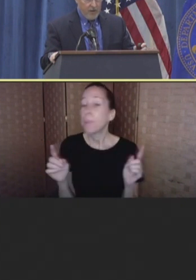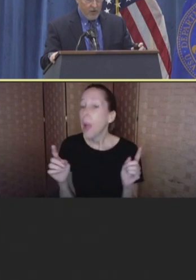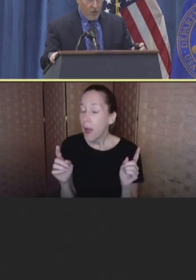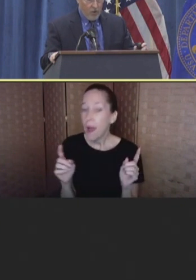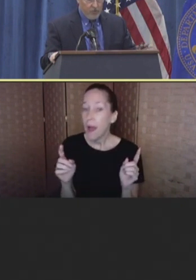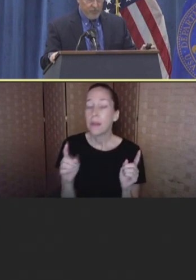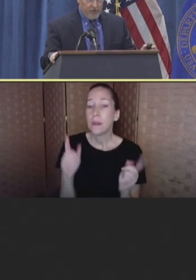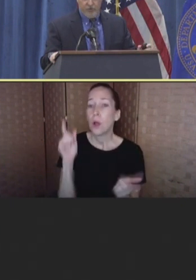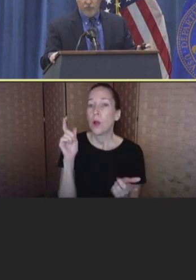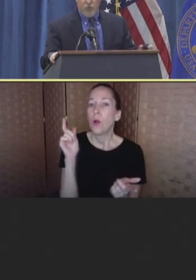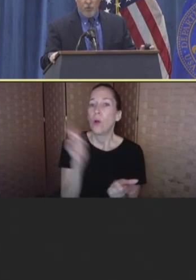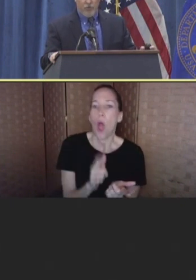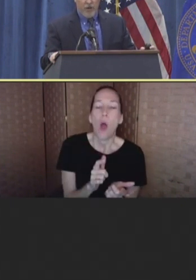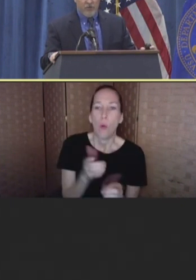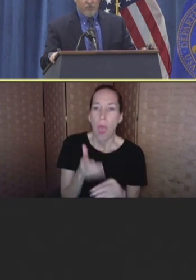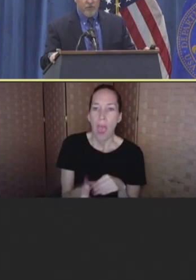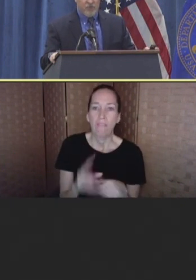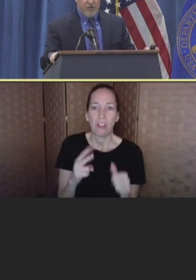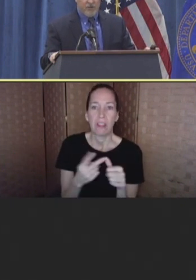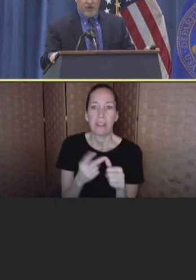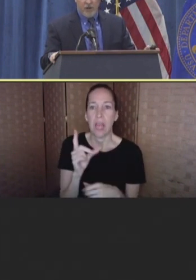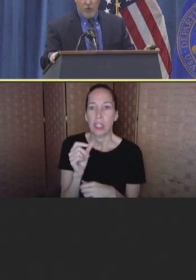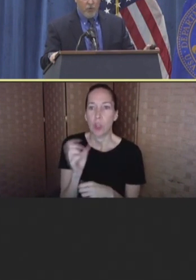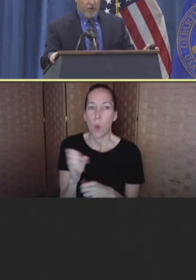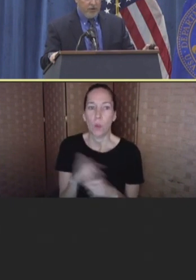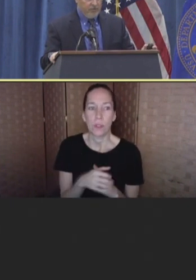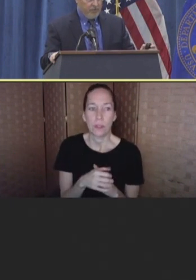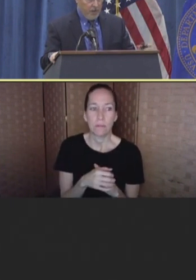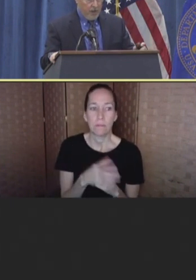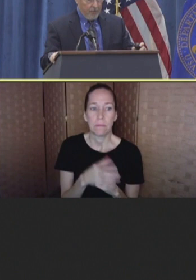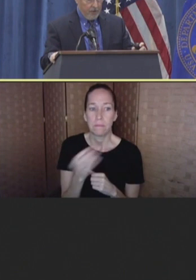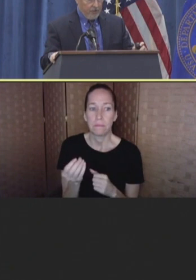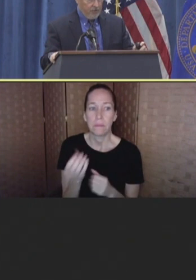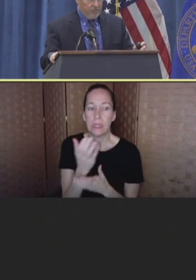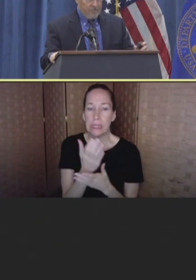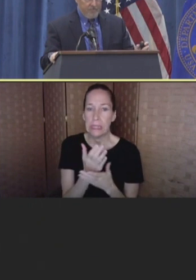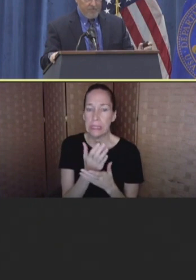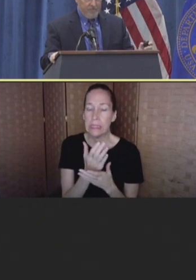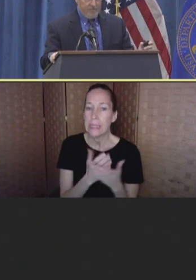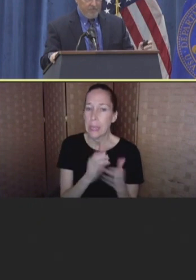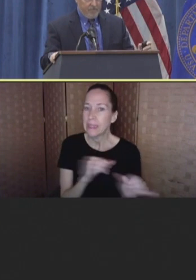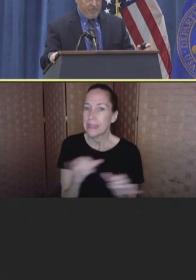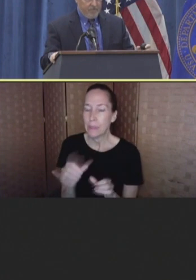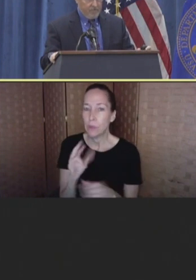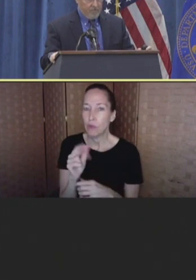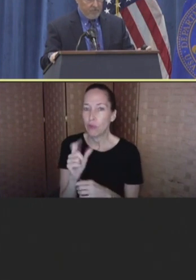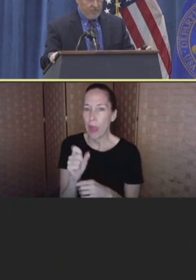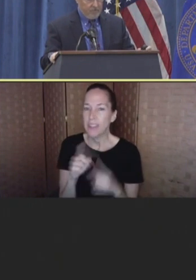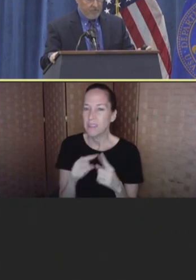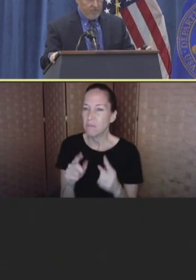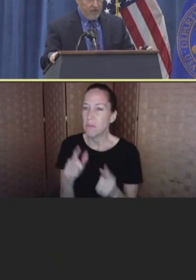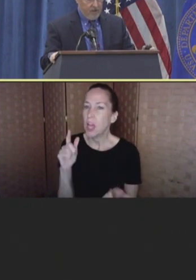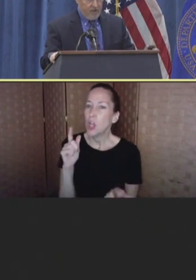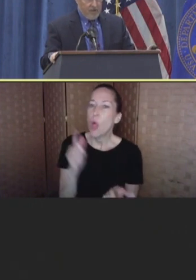And there are some increased reporting rates, but significantly lower in the female population.